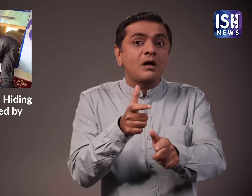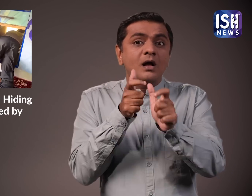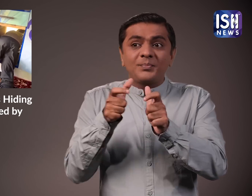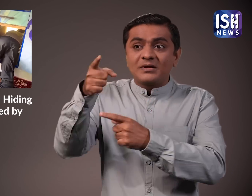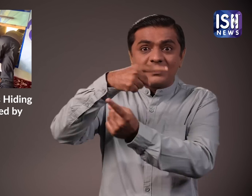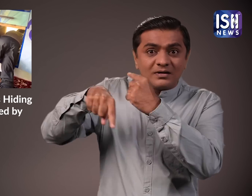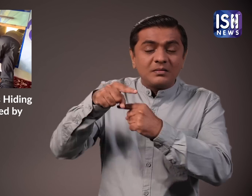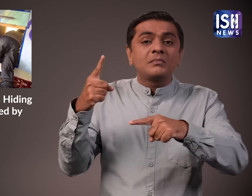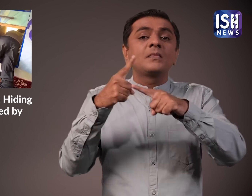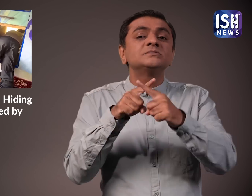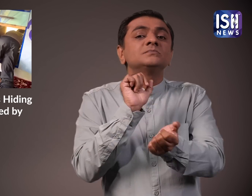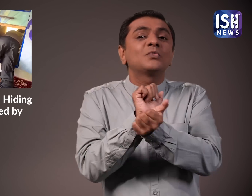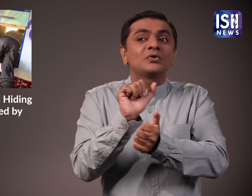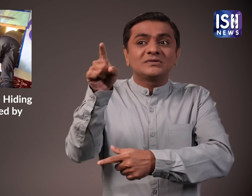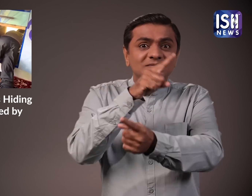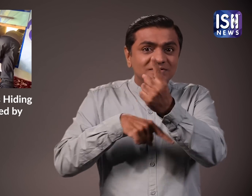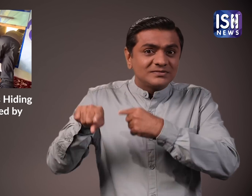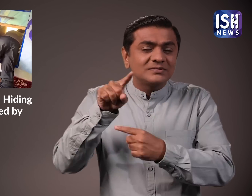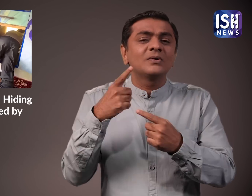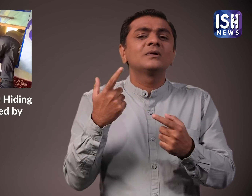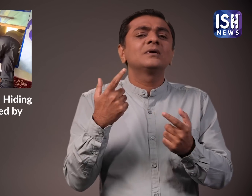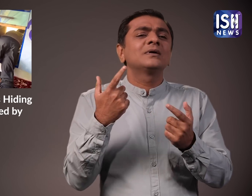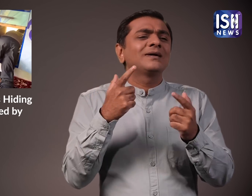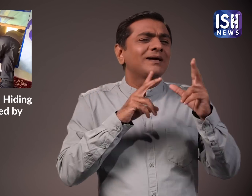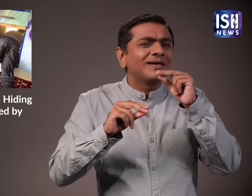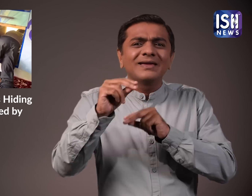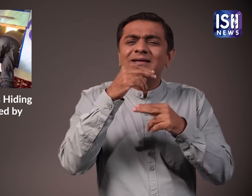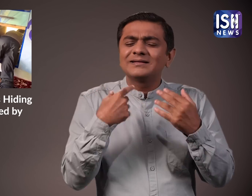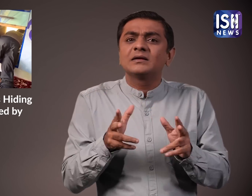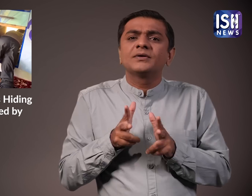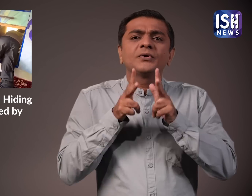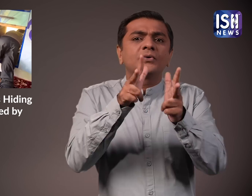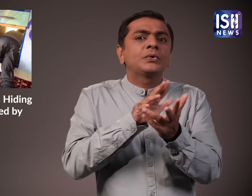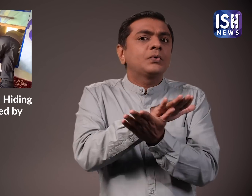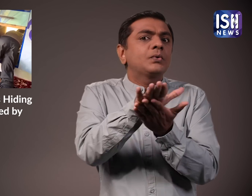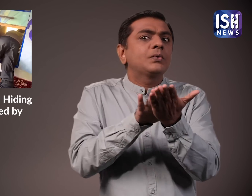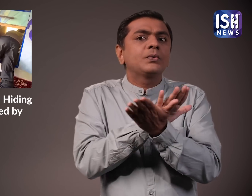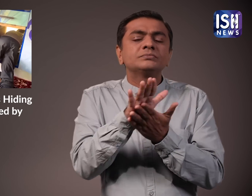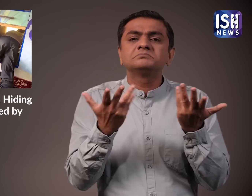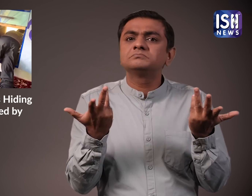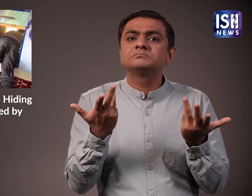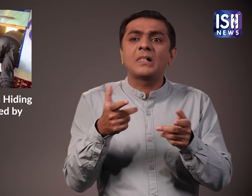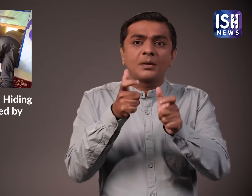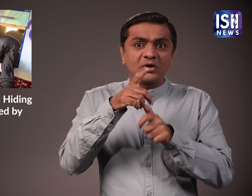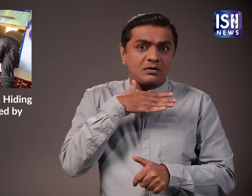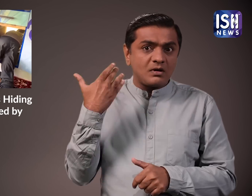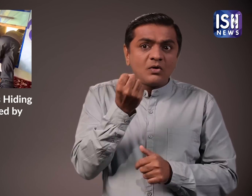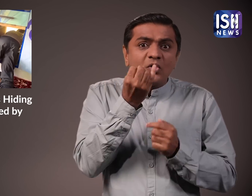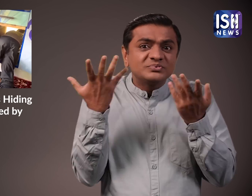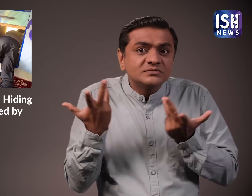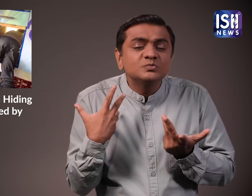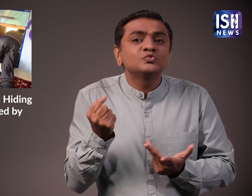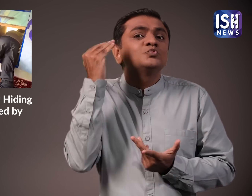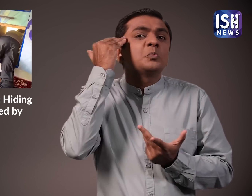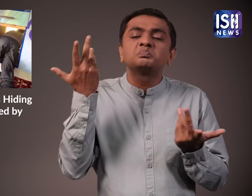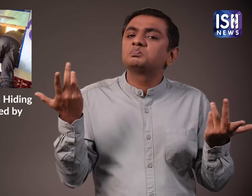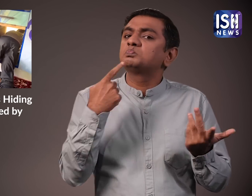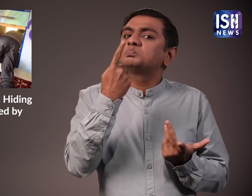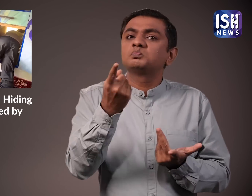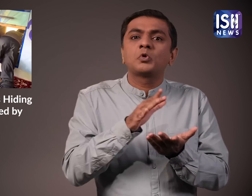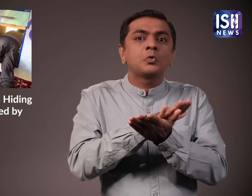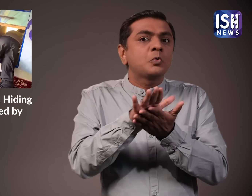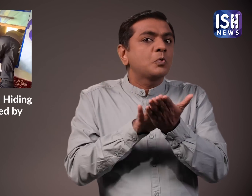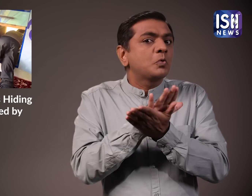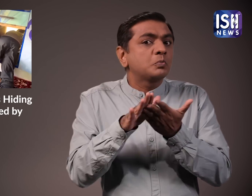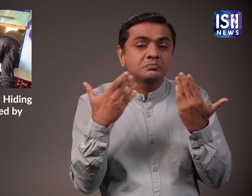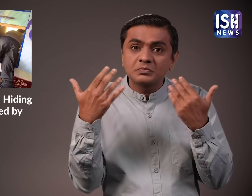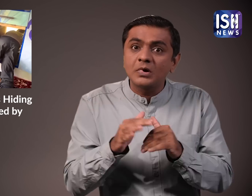However, neither the army nor the police issue any official statement on this incident.